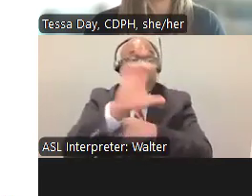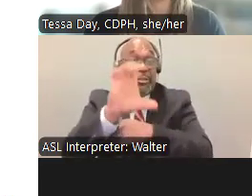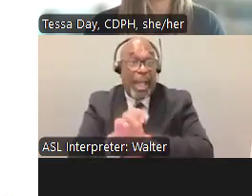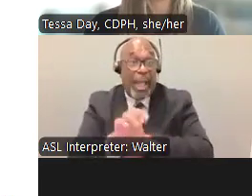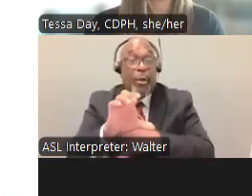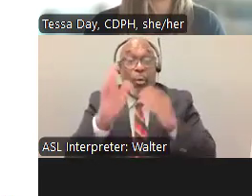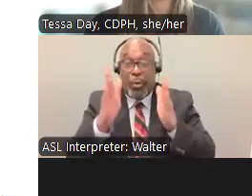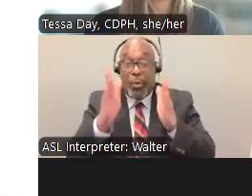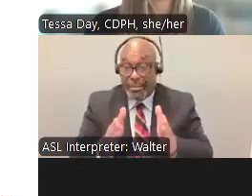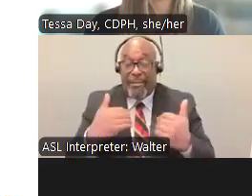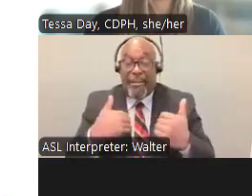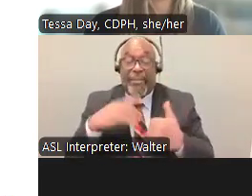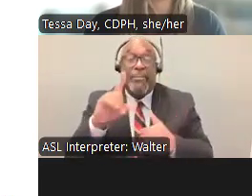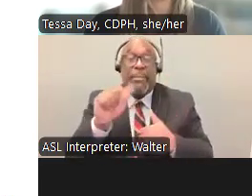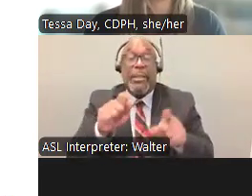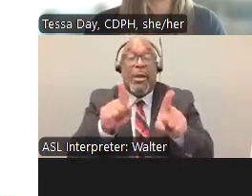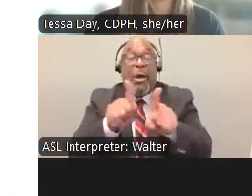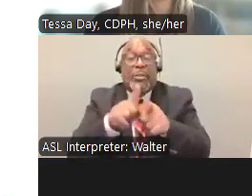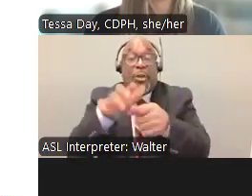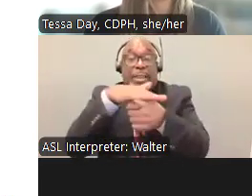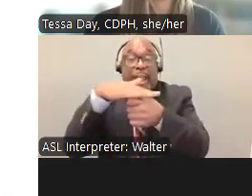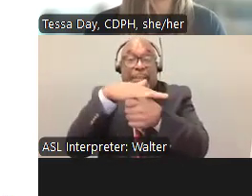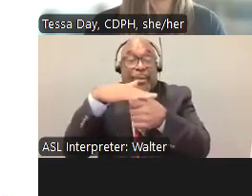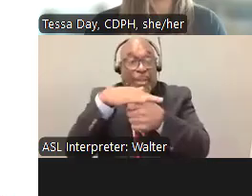13:17:52 as well as the neighborhood 13:17:55 conditions and experiences of